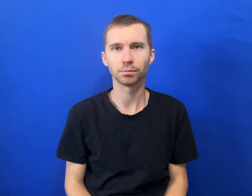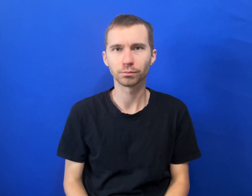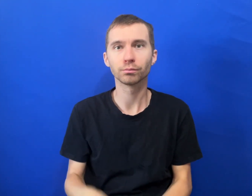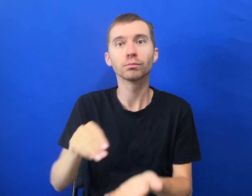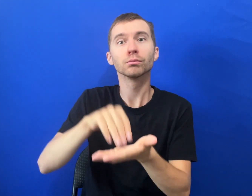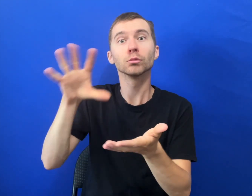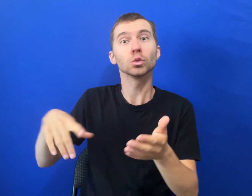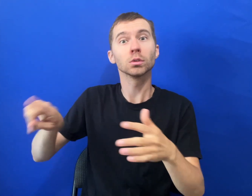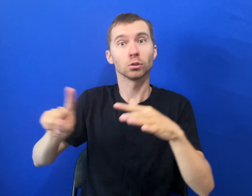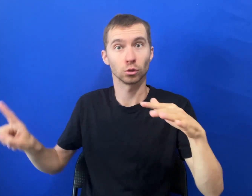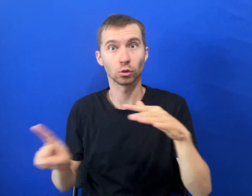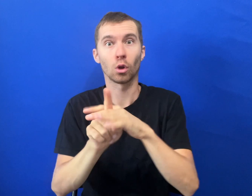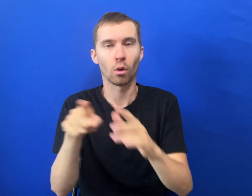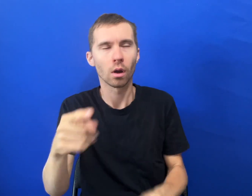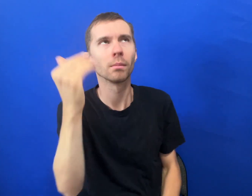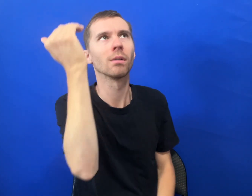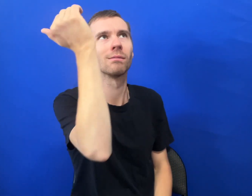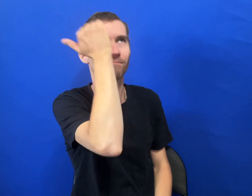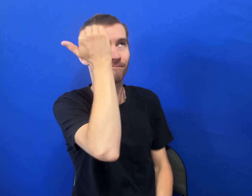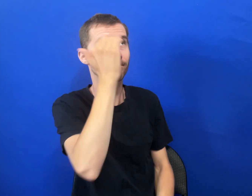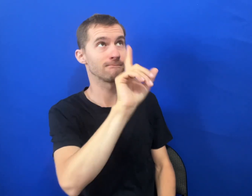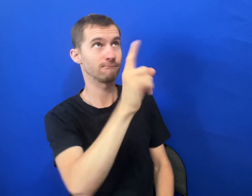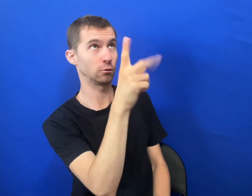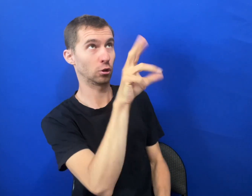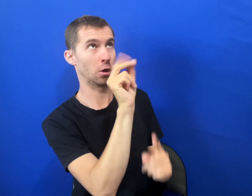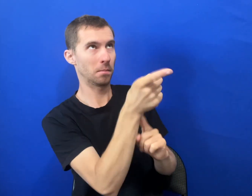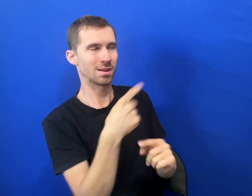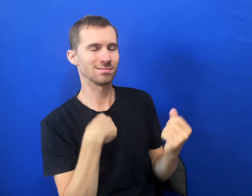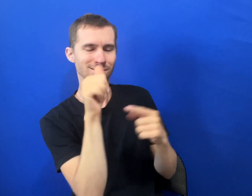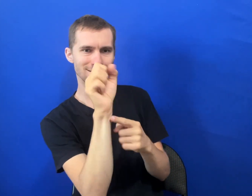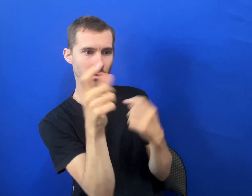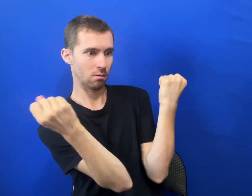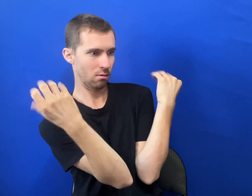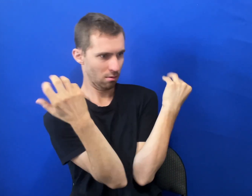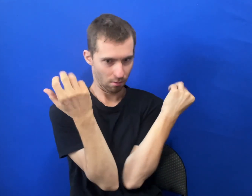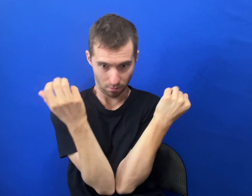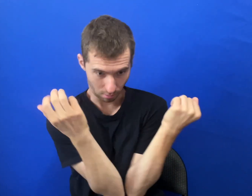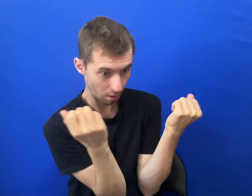Students show up knowing that they are expected to use ASL in the discussion for the first 30 minutes,